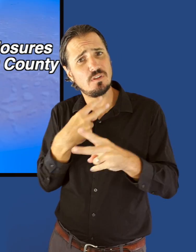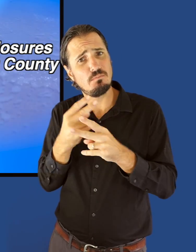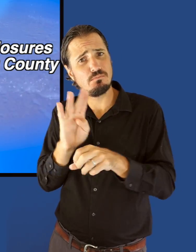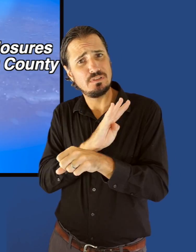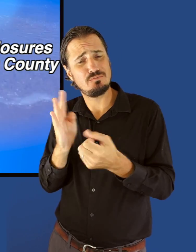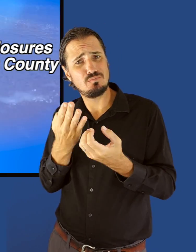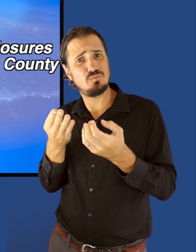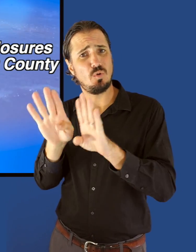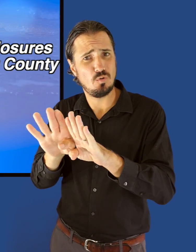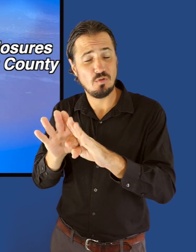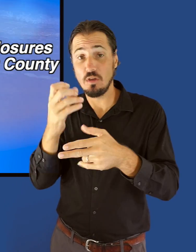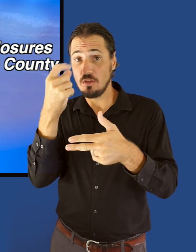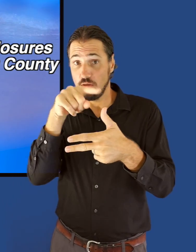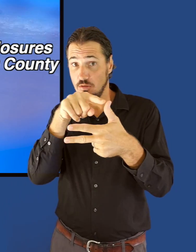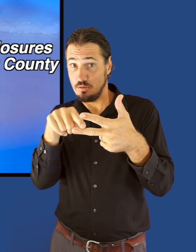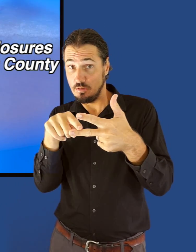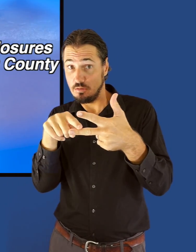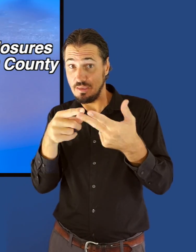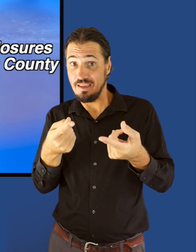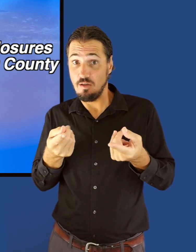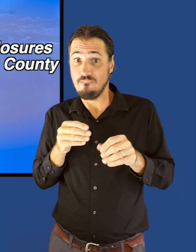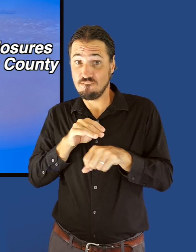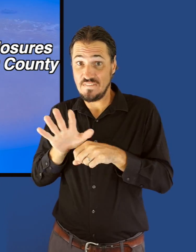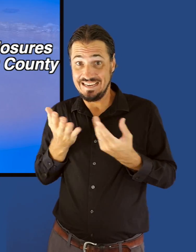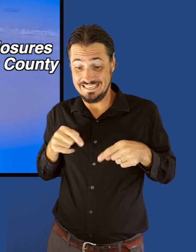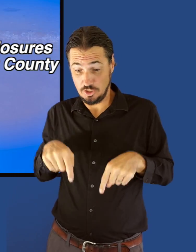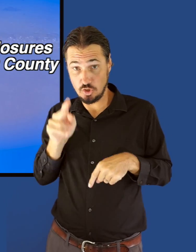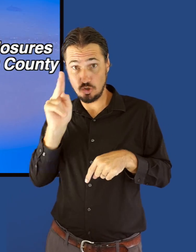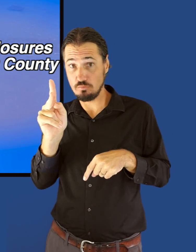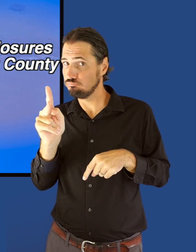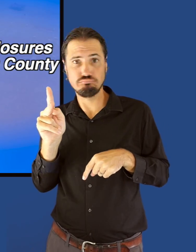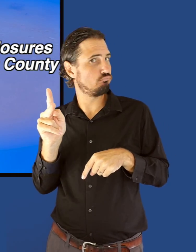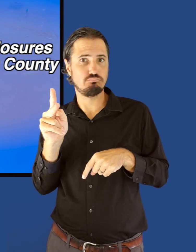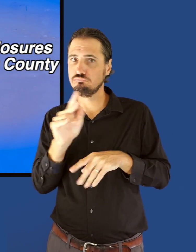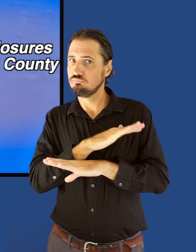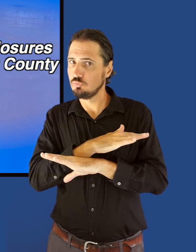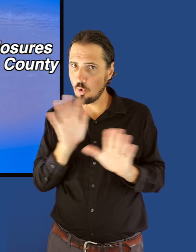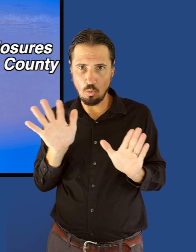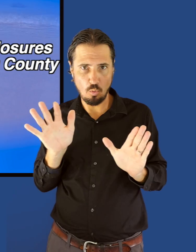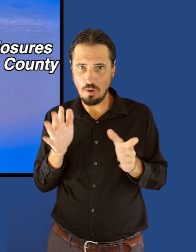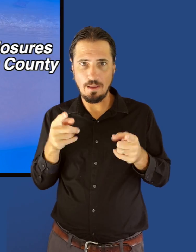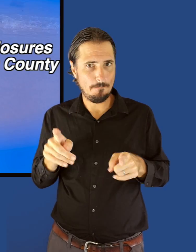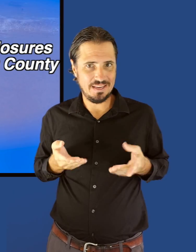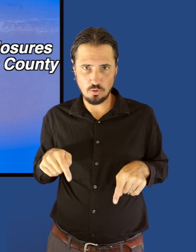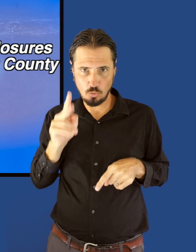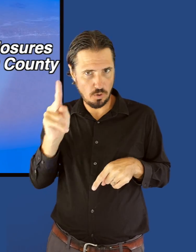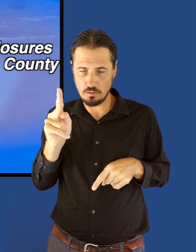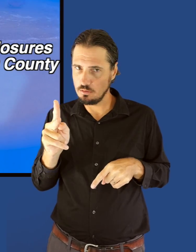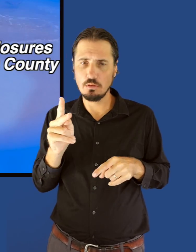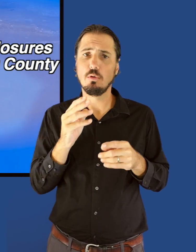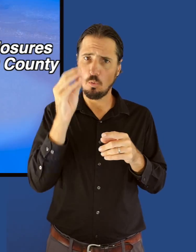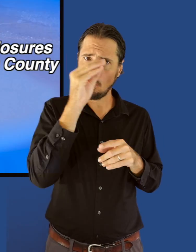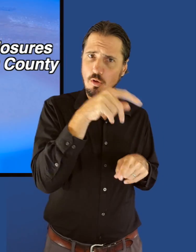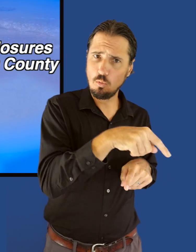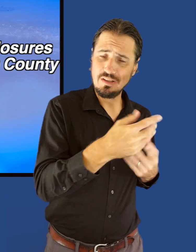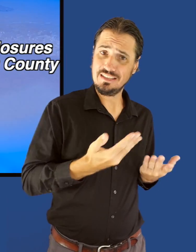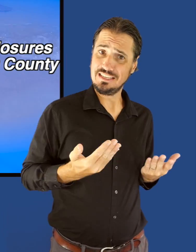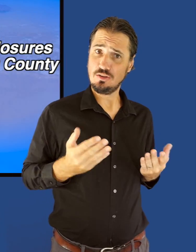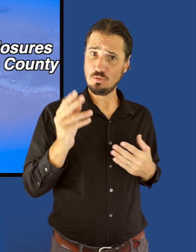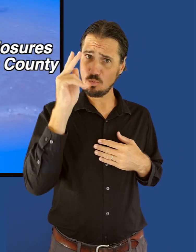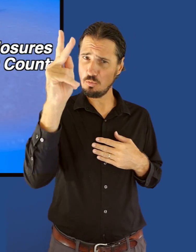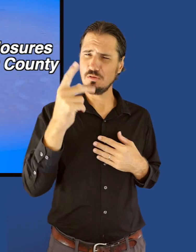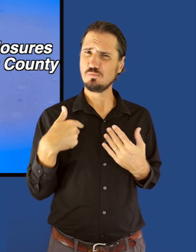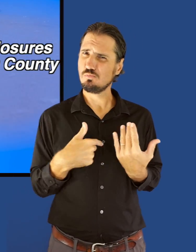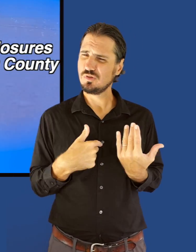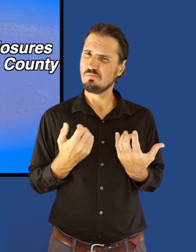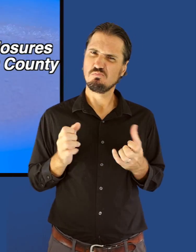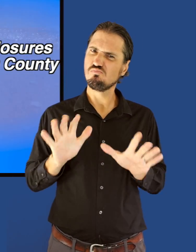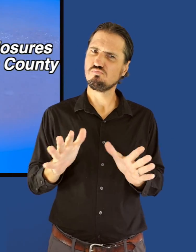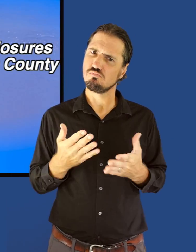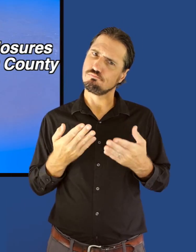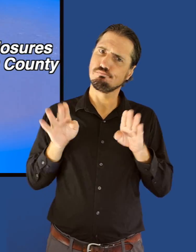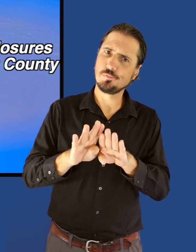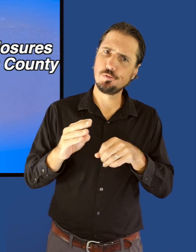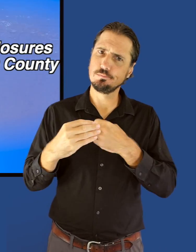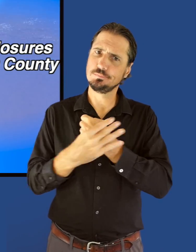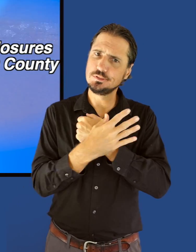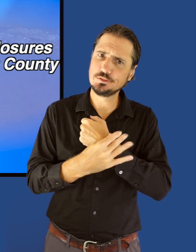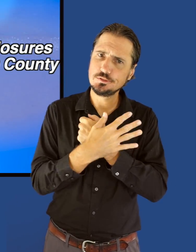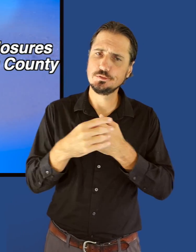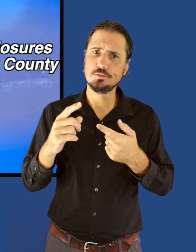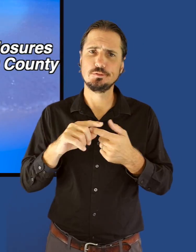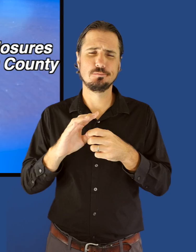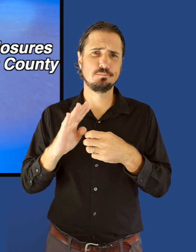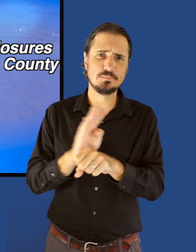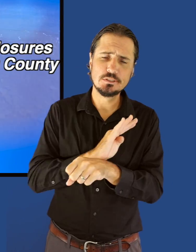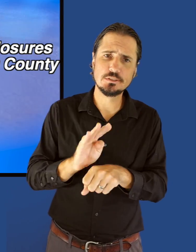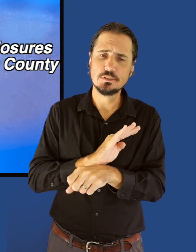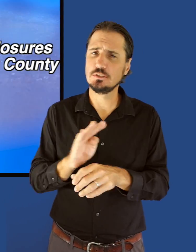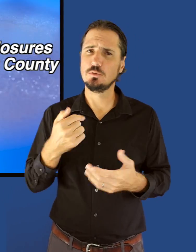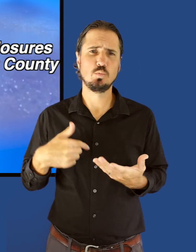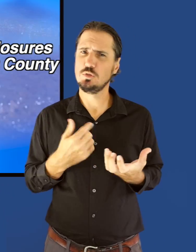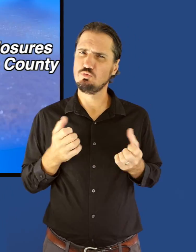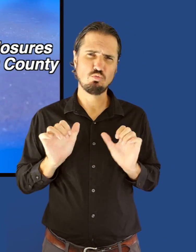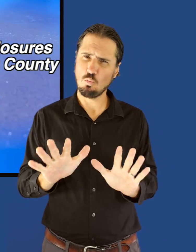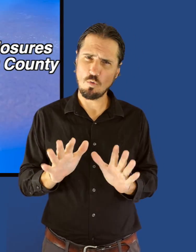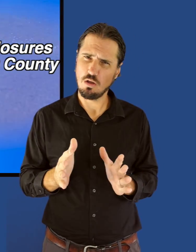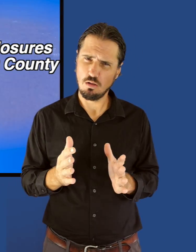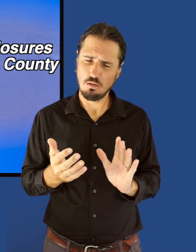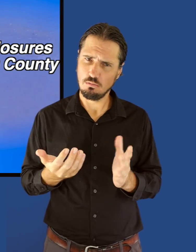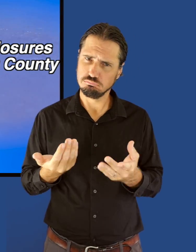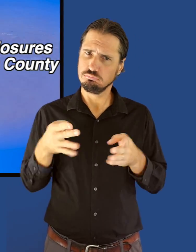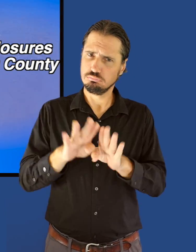We want to clarify that those specific rules apply to O‘ahu only. As much as possible, here on Kaua‘i, we’d like to avoid shutting down our beaches and businesses again.